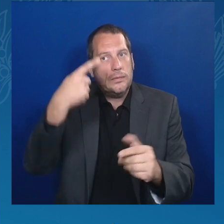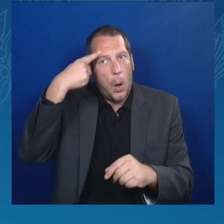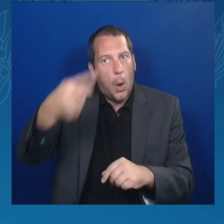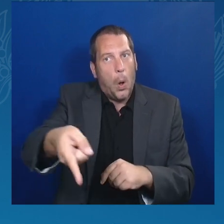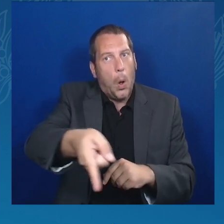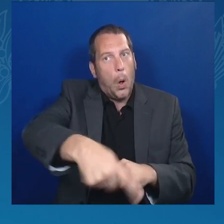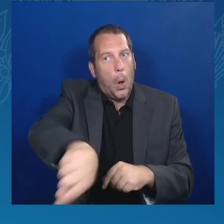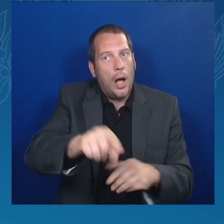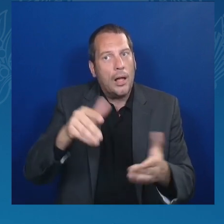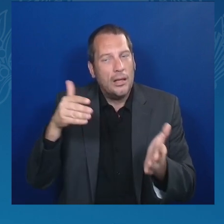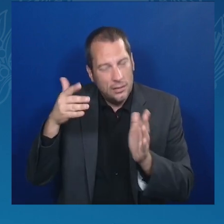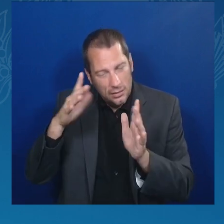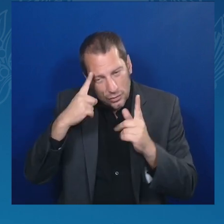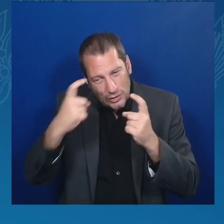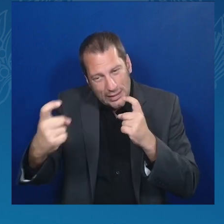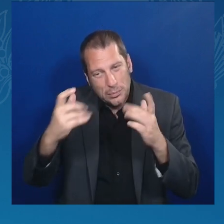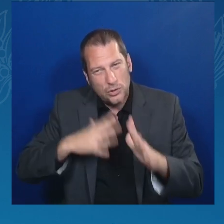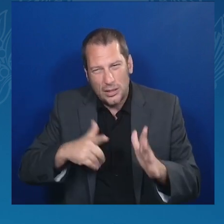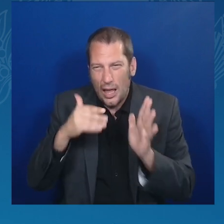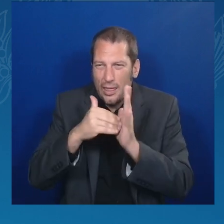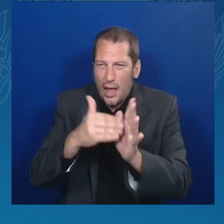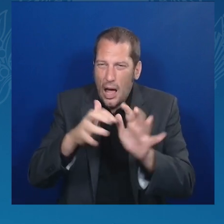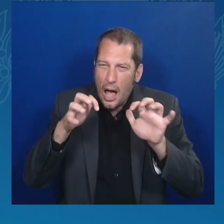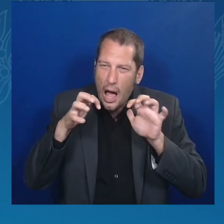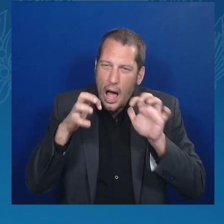because our entire nation benefits